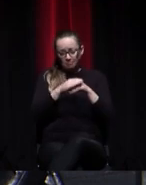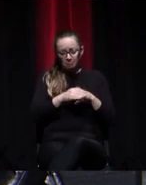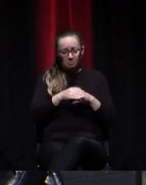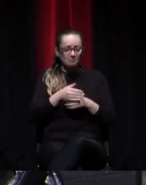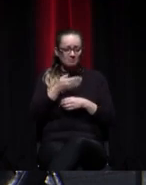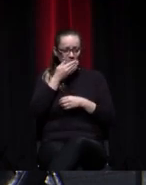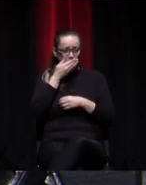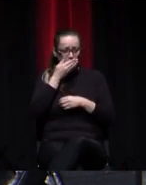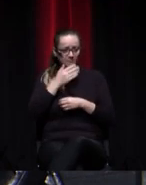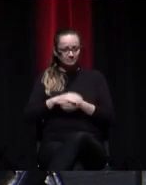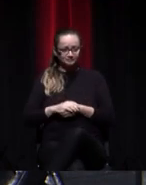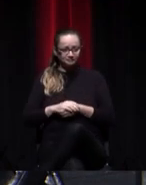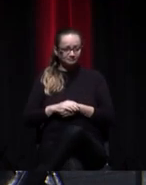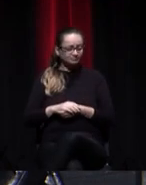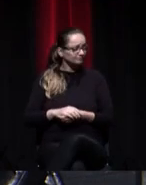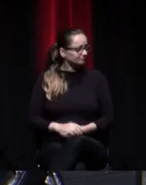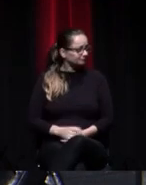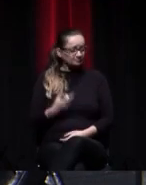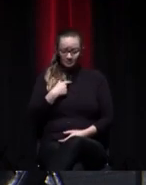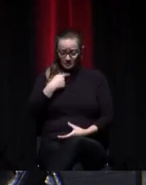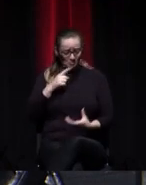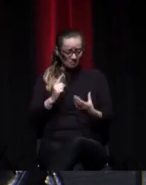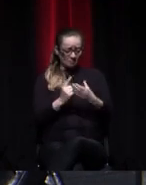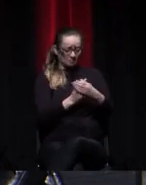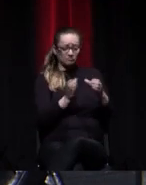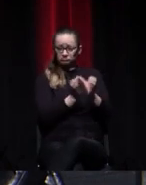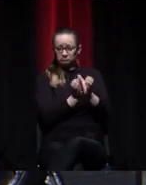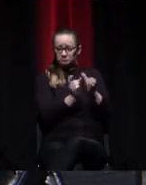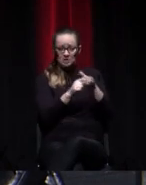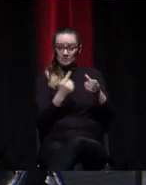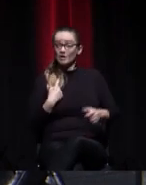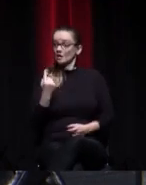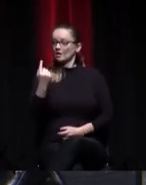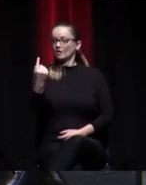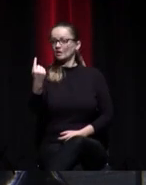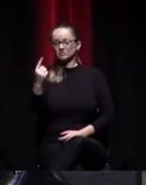I've become an element of a group. I'm locatable in a box